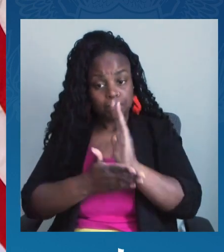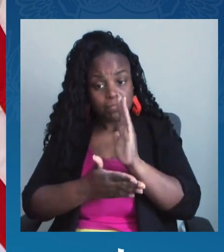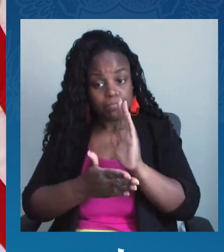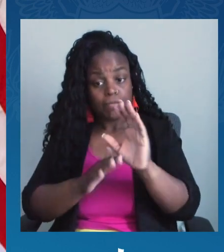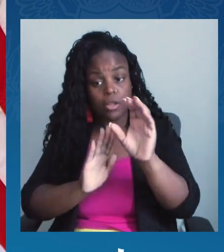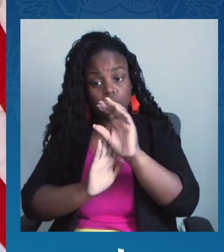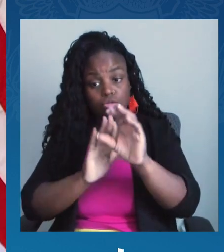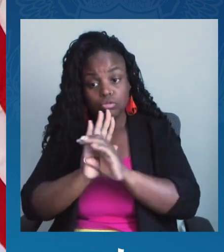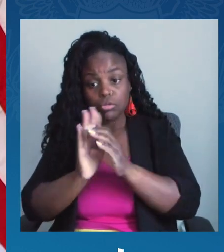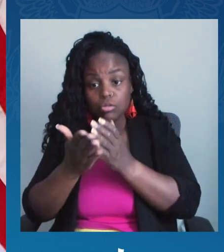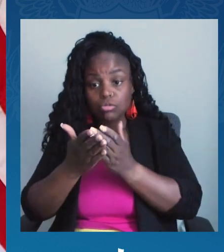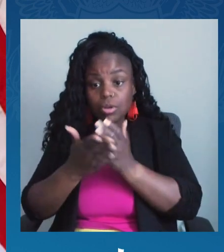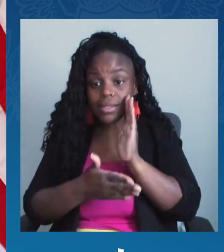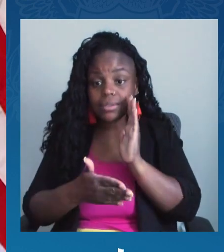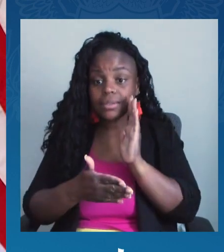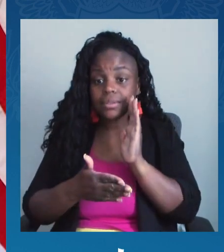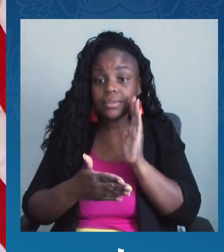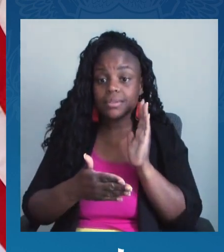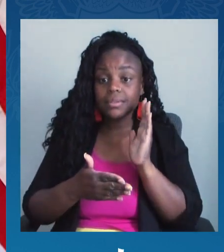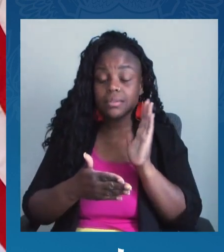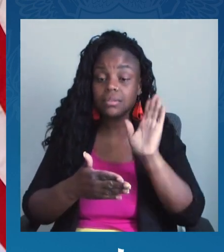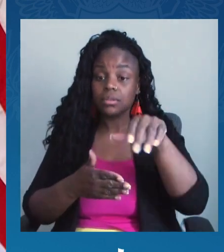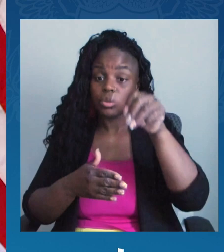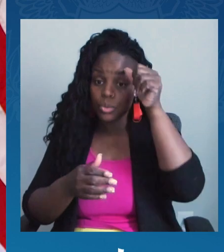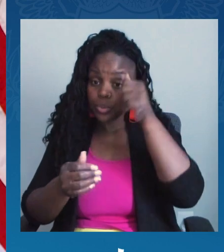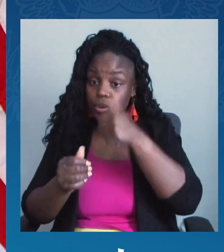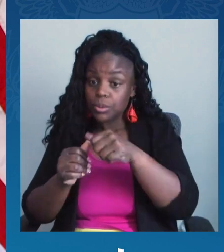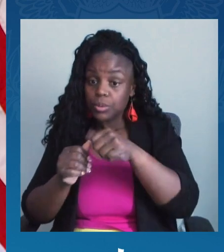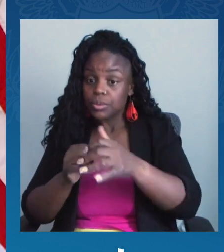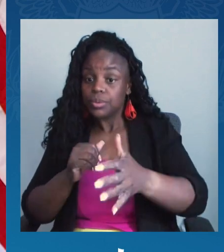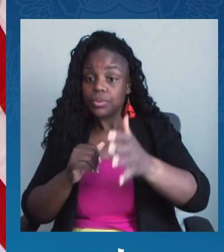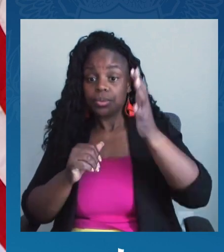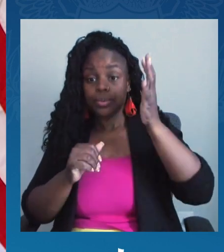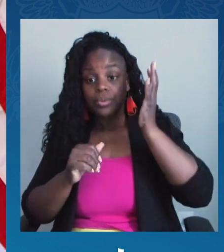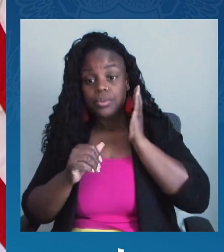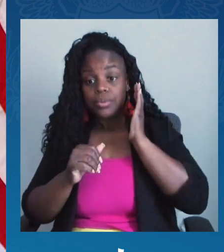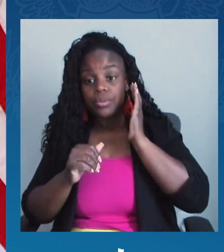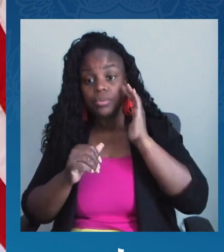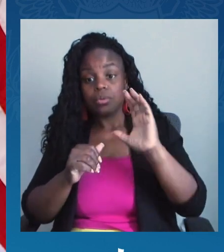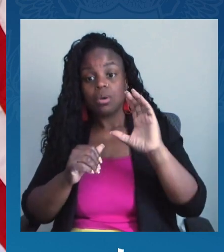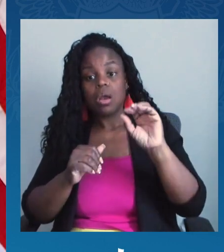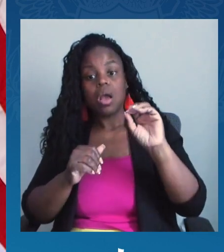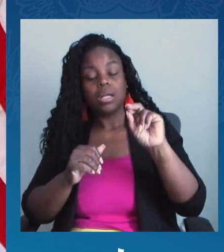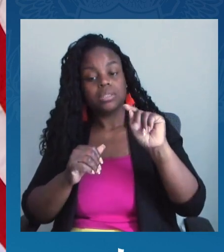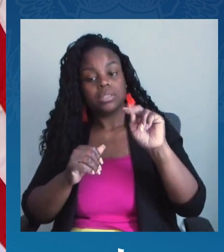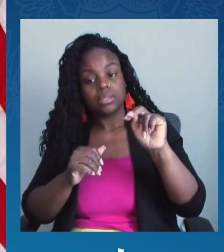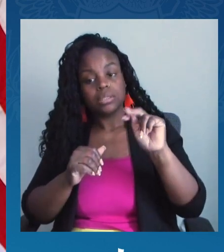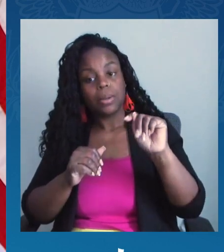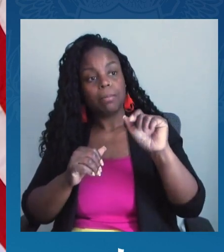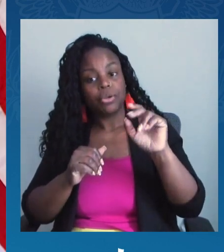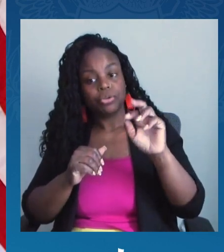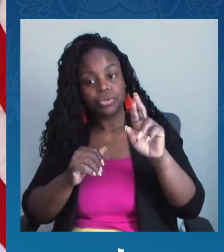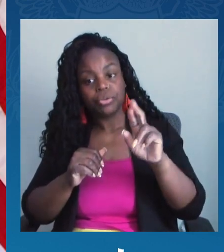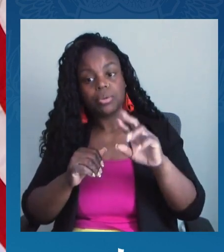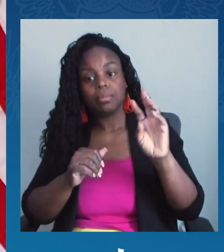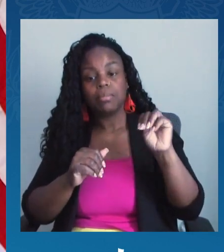Well, let's remember Thurgood and Constance Baker, Motley and Charles Hamilton Houston. They understood you'll fight it in the courts,